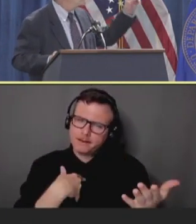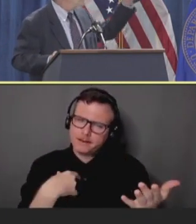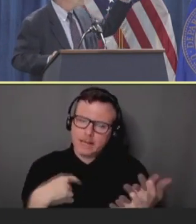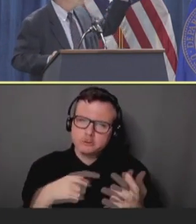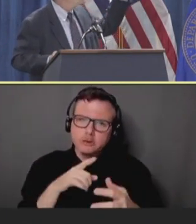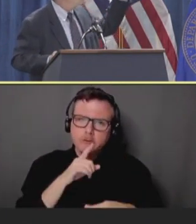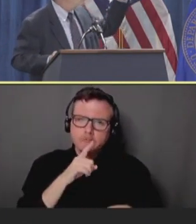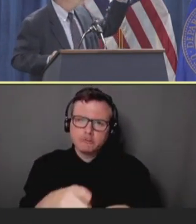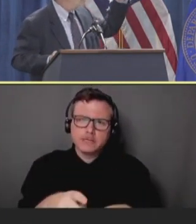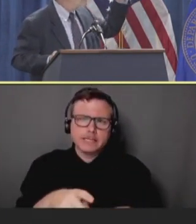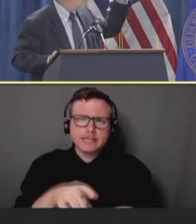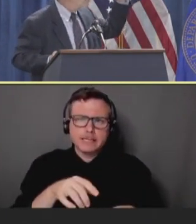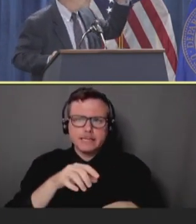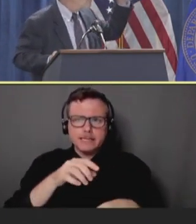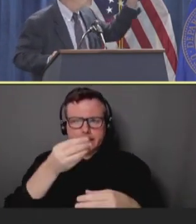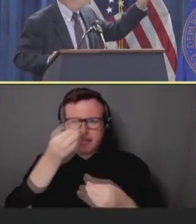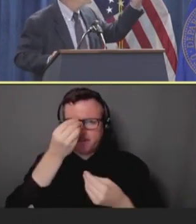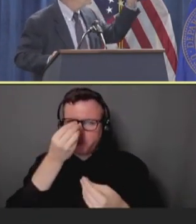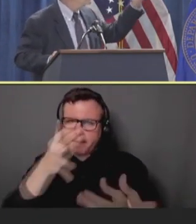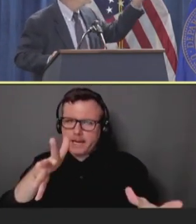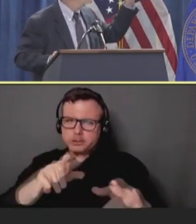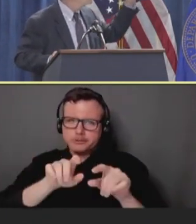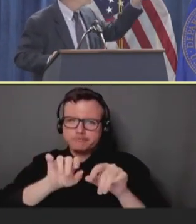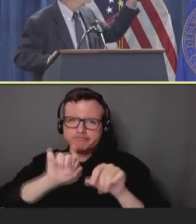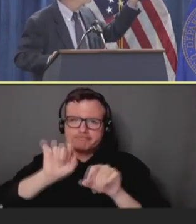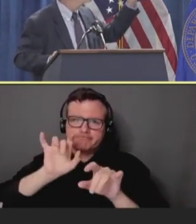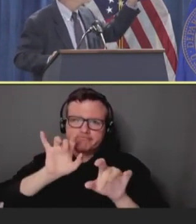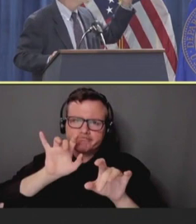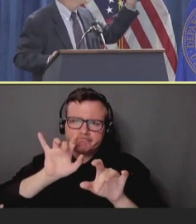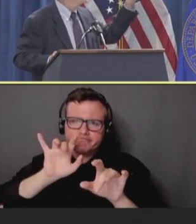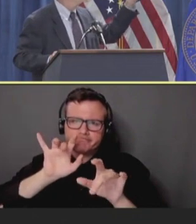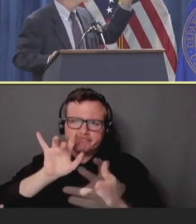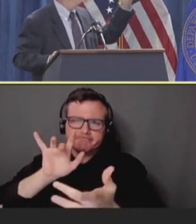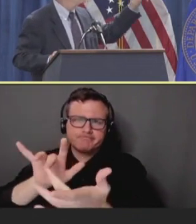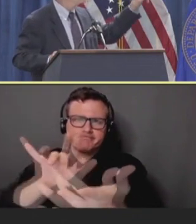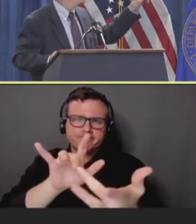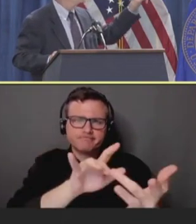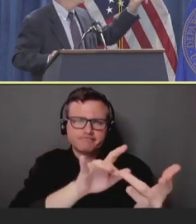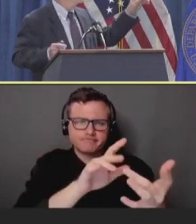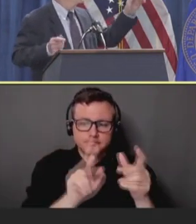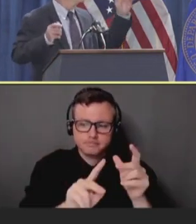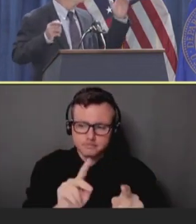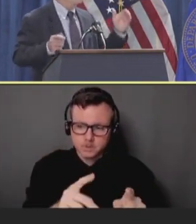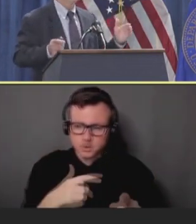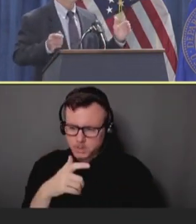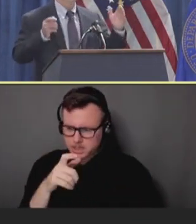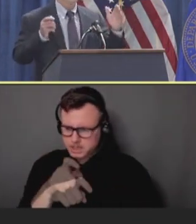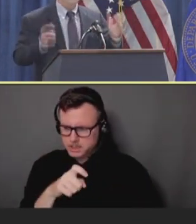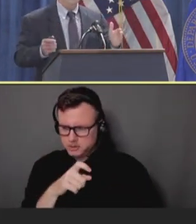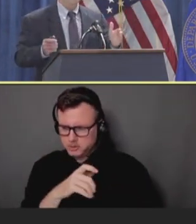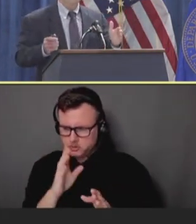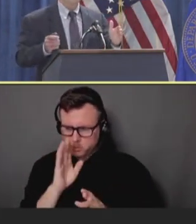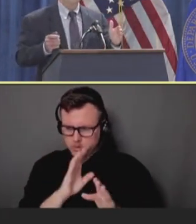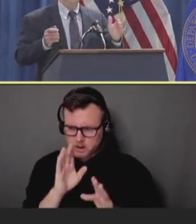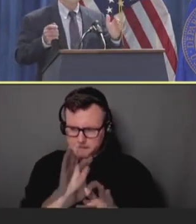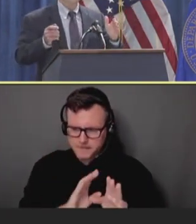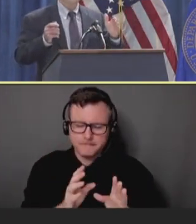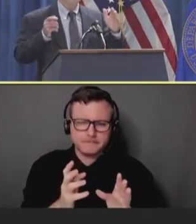And what I think we really have to worry about at this point, is what will happen.